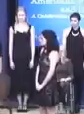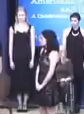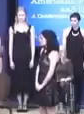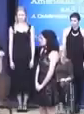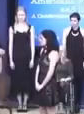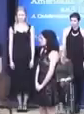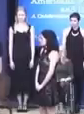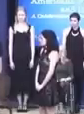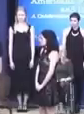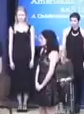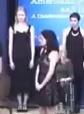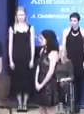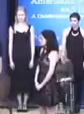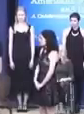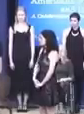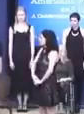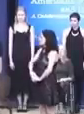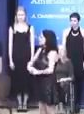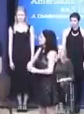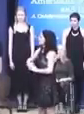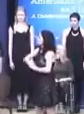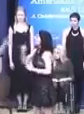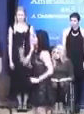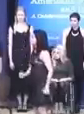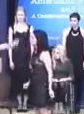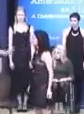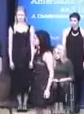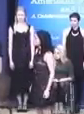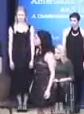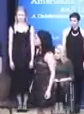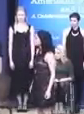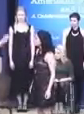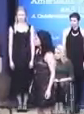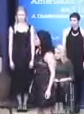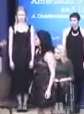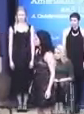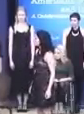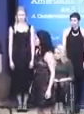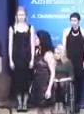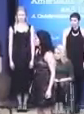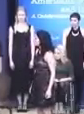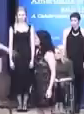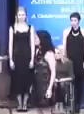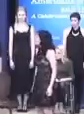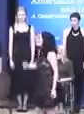And on a day like today! Go! Child put your clothes on.